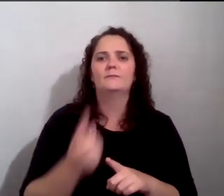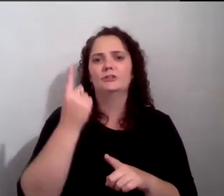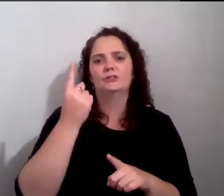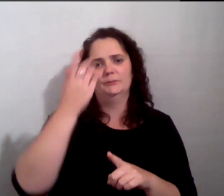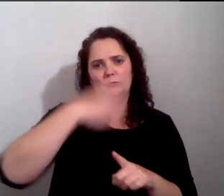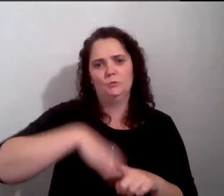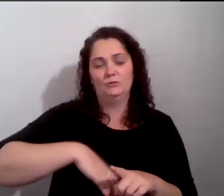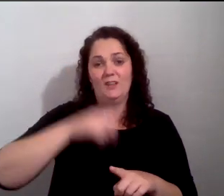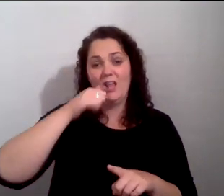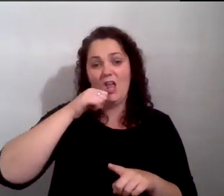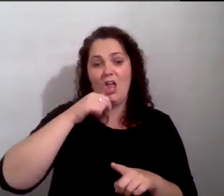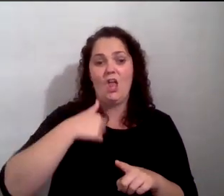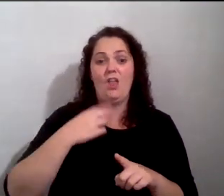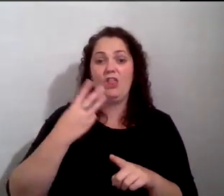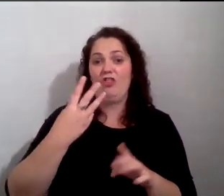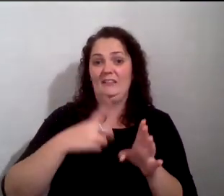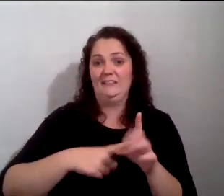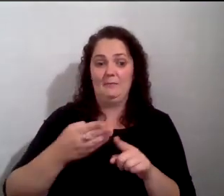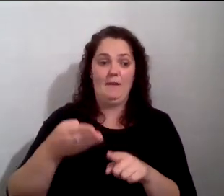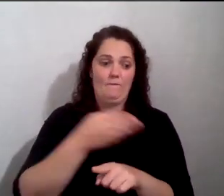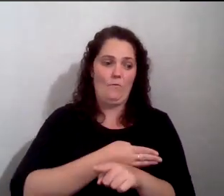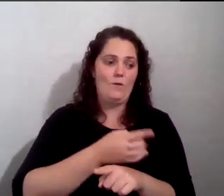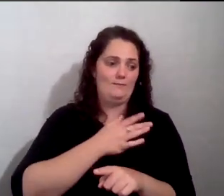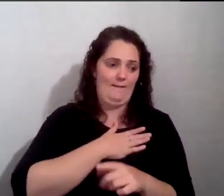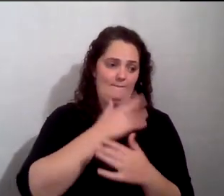year since my last – three years since my last one